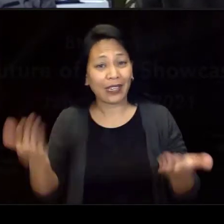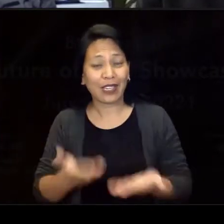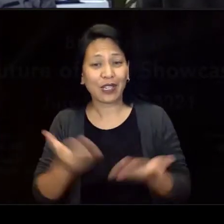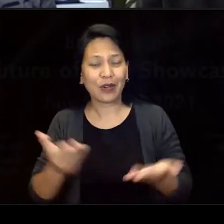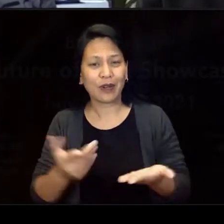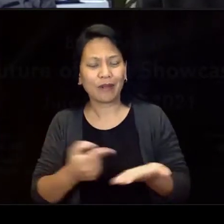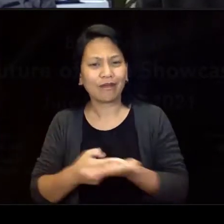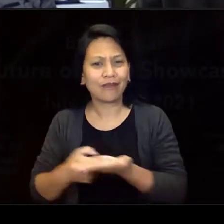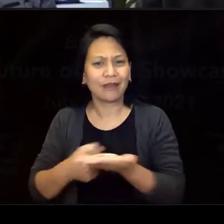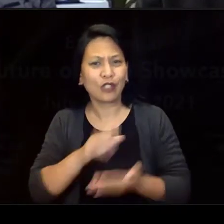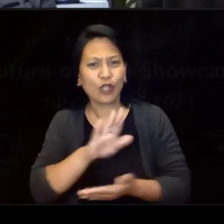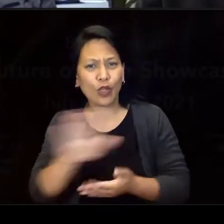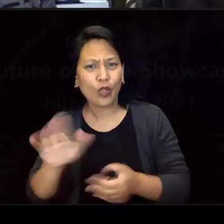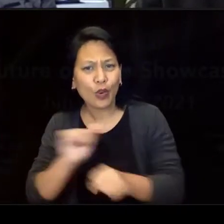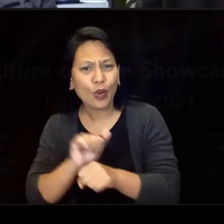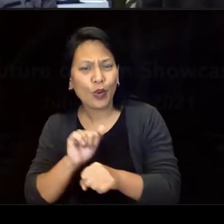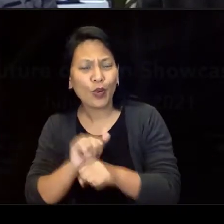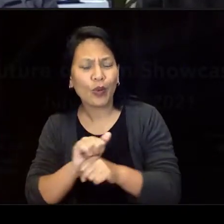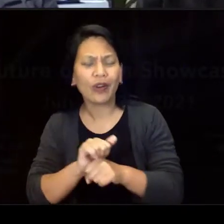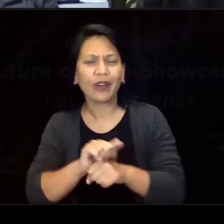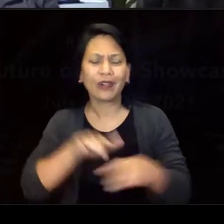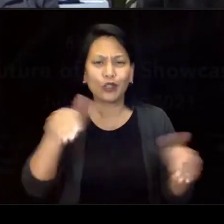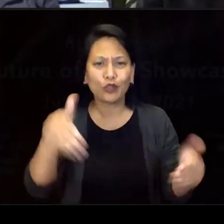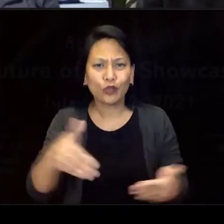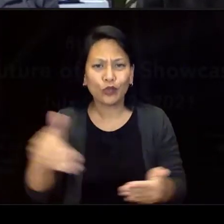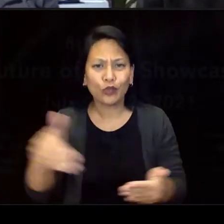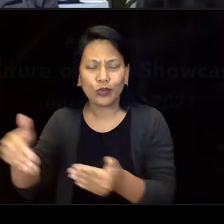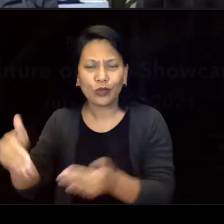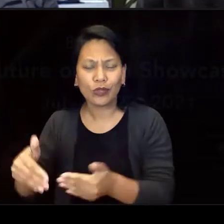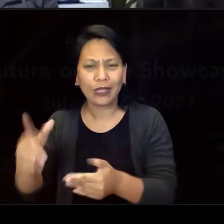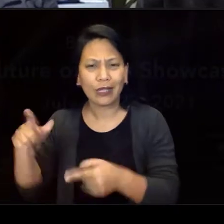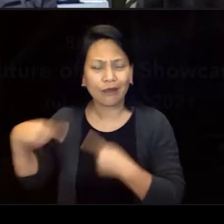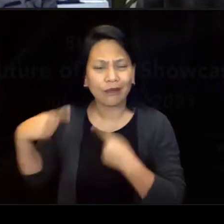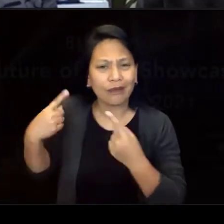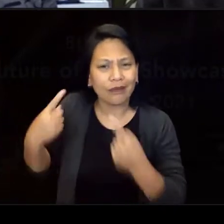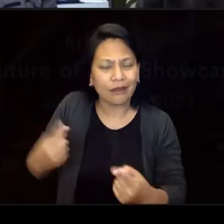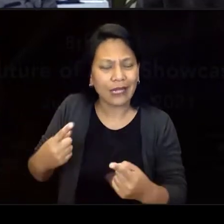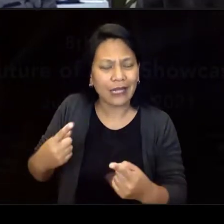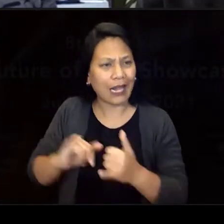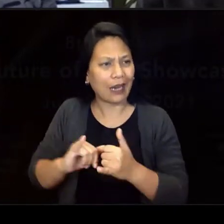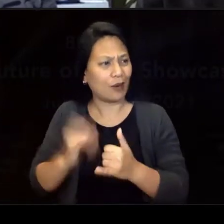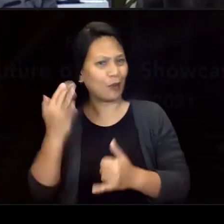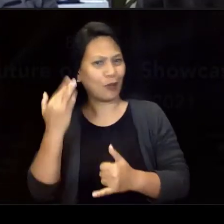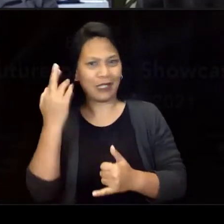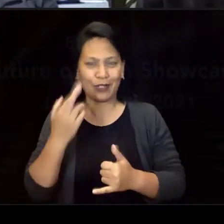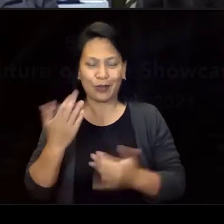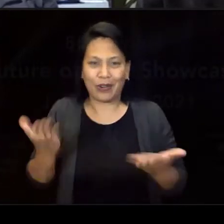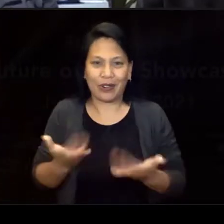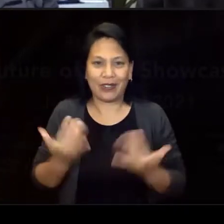more about their work and who they are and how they got here today. Kyisha, I'm going to start it off with you. So take it over, beloved.